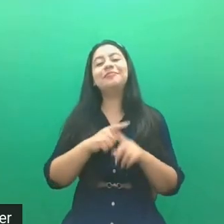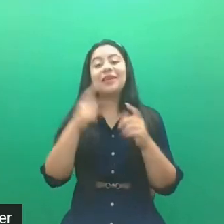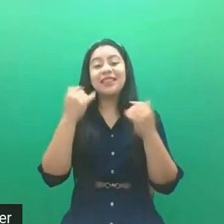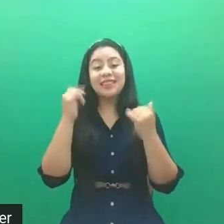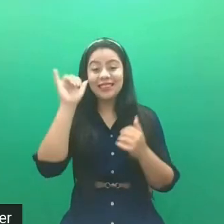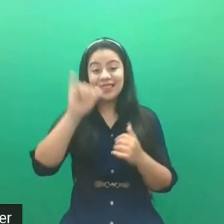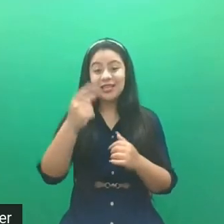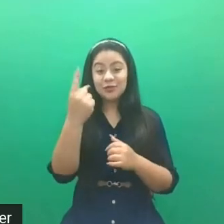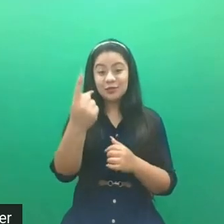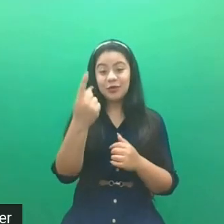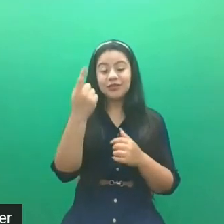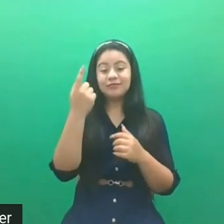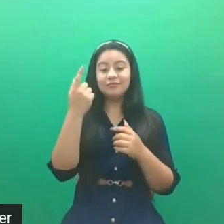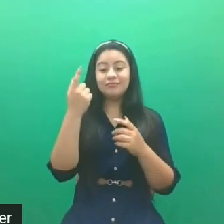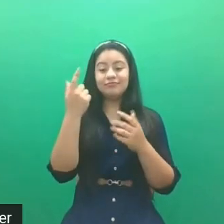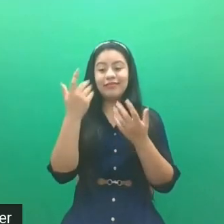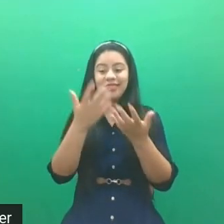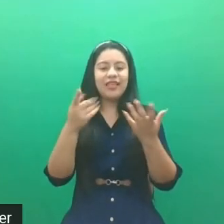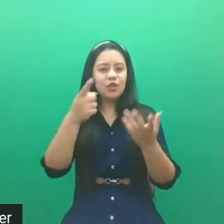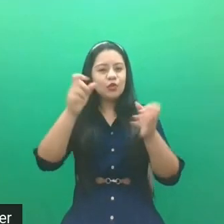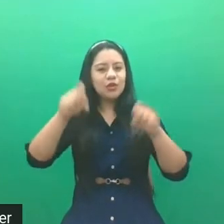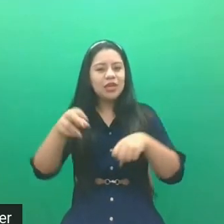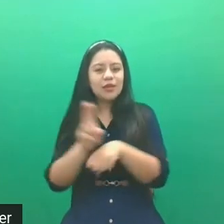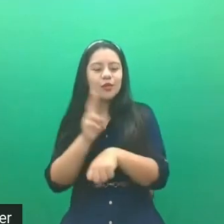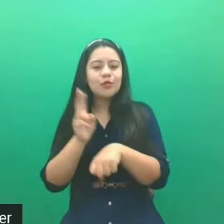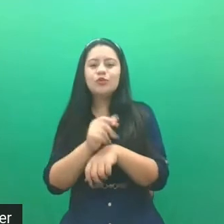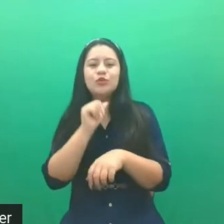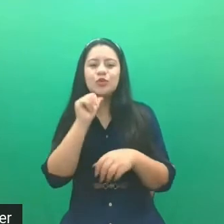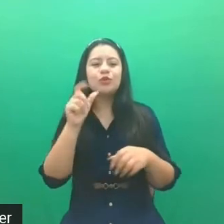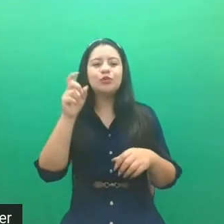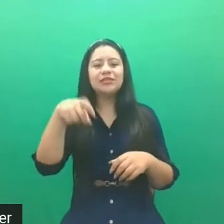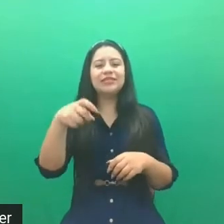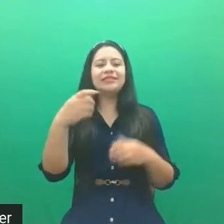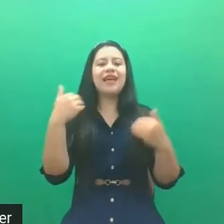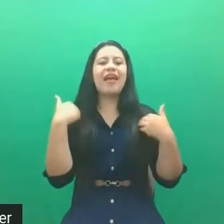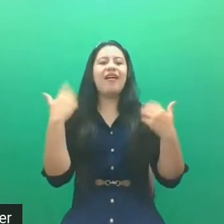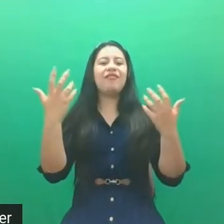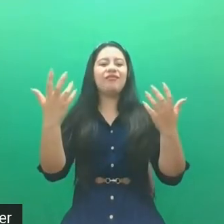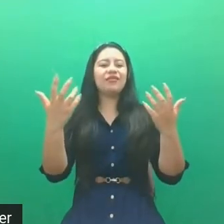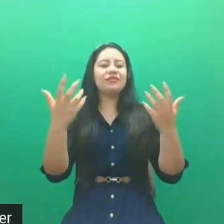that's one form where you want short alt text. You don't want leather bound book with ornate writing